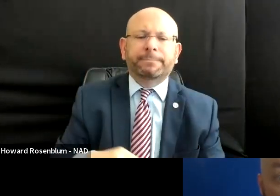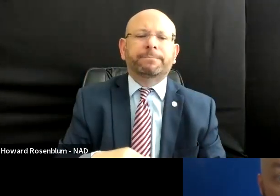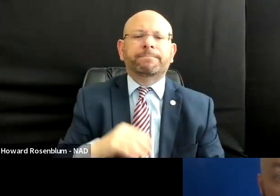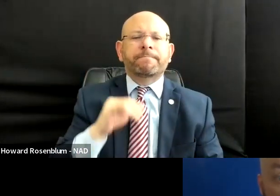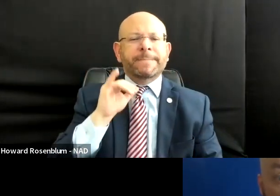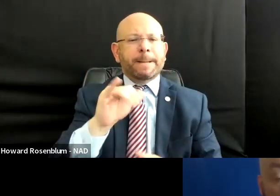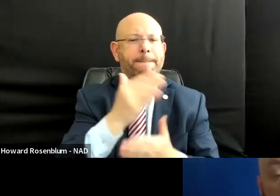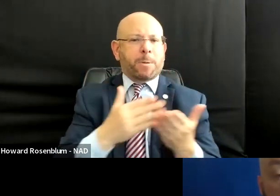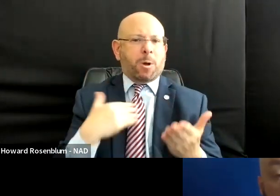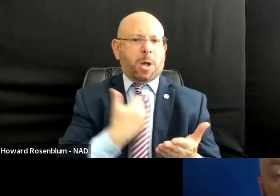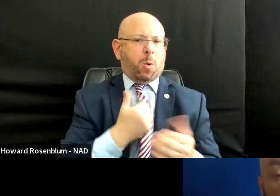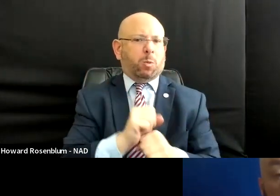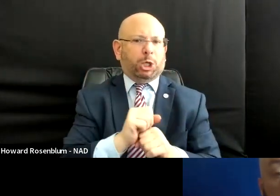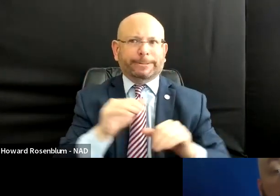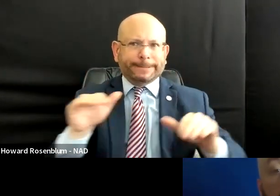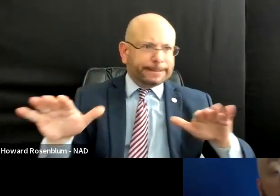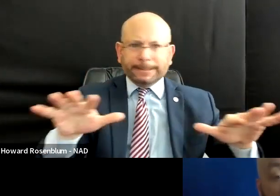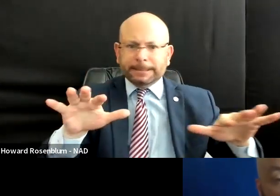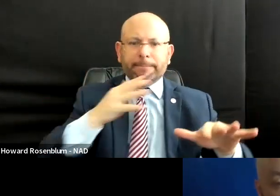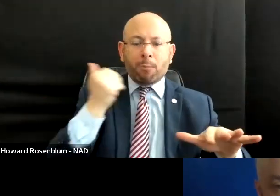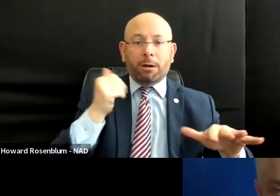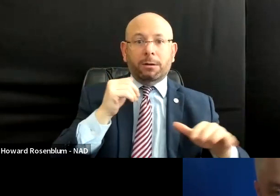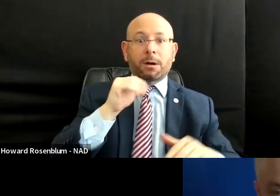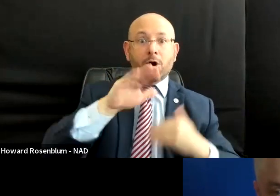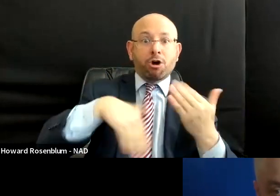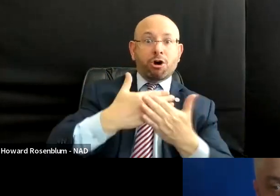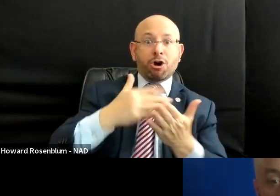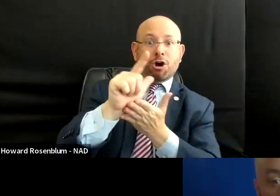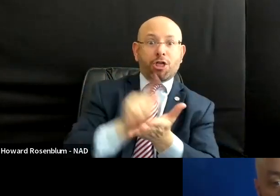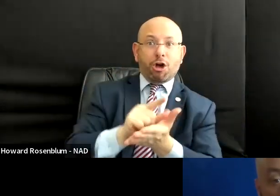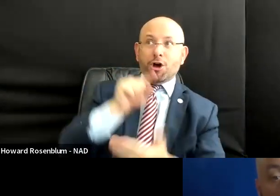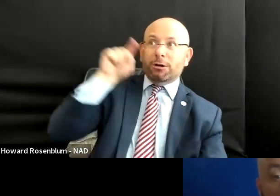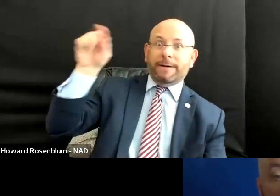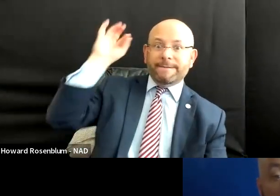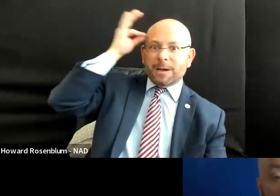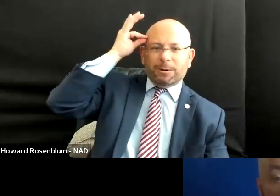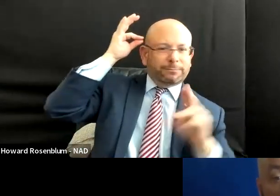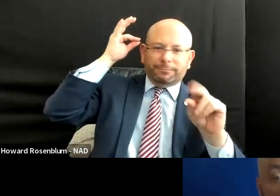if that law is entirely bad on its face, they will also go and attempt to